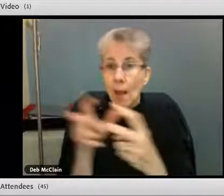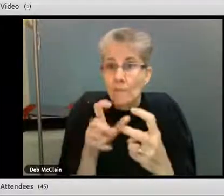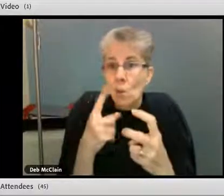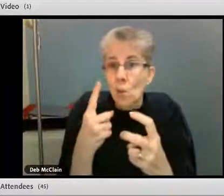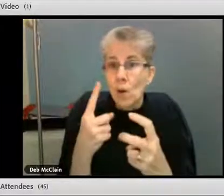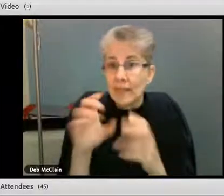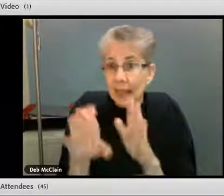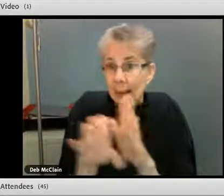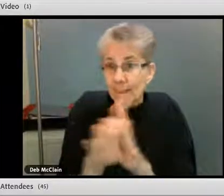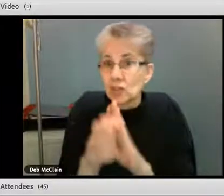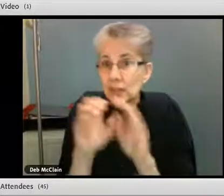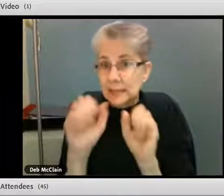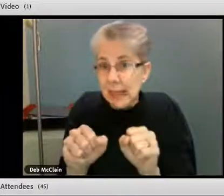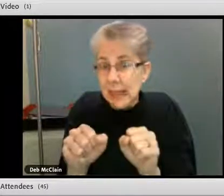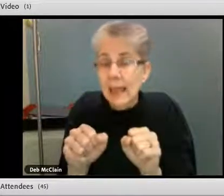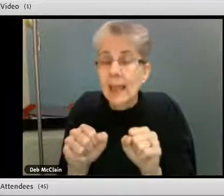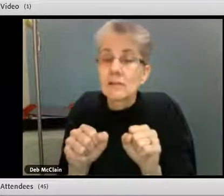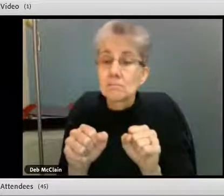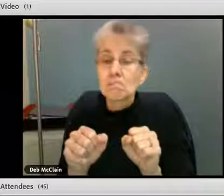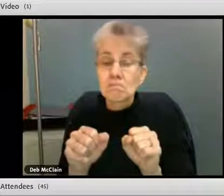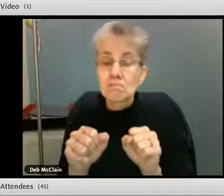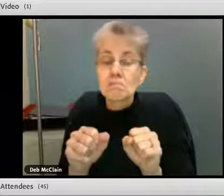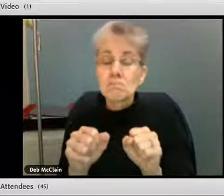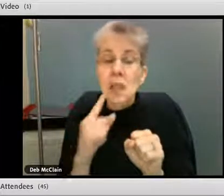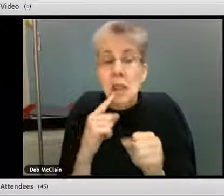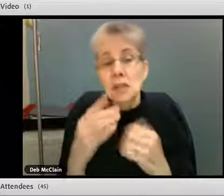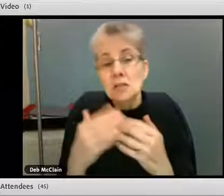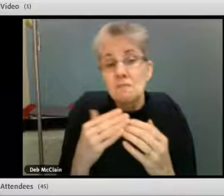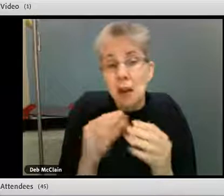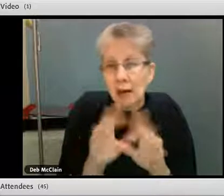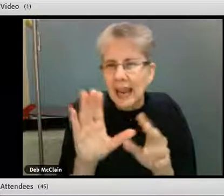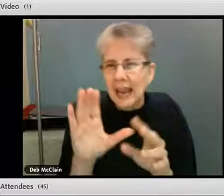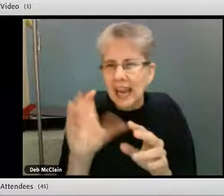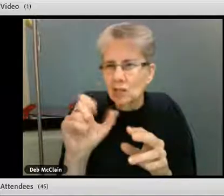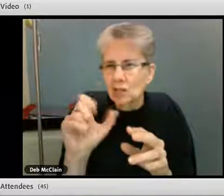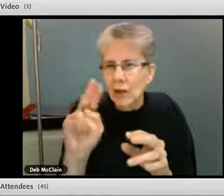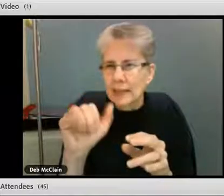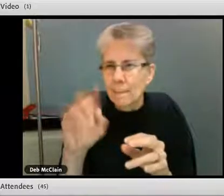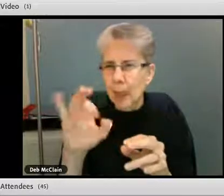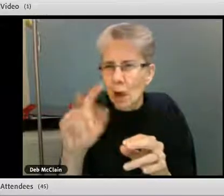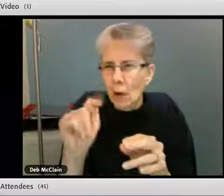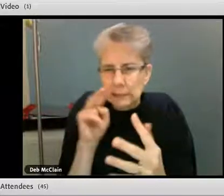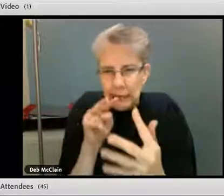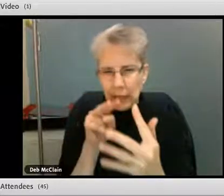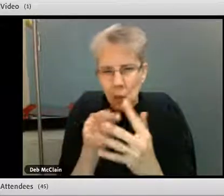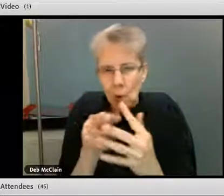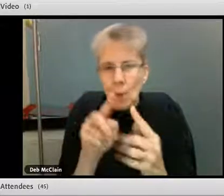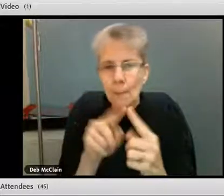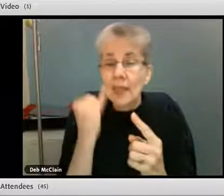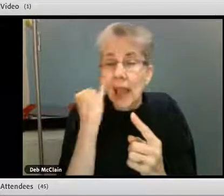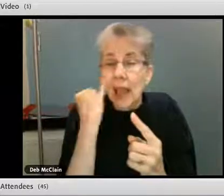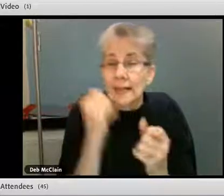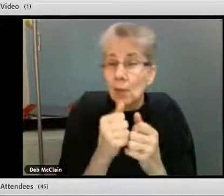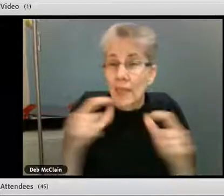It's usually fairly transparent, but the idea is that, without this box, those words would get lost.